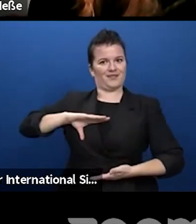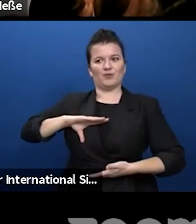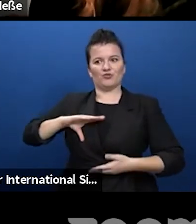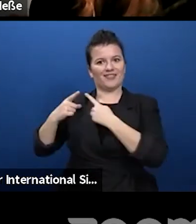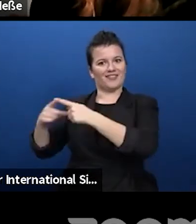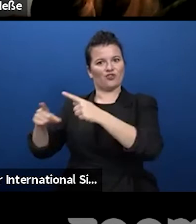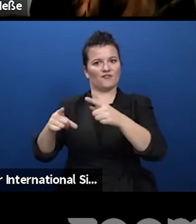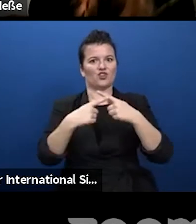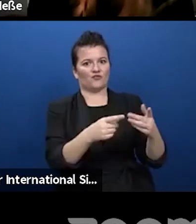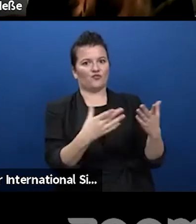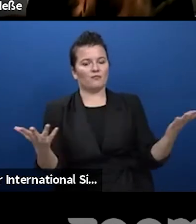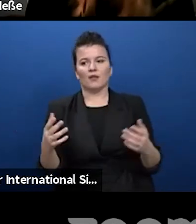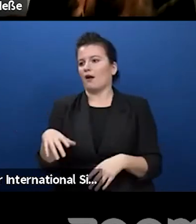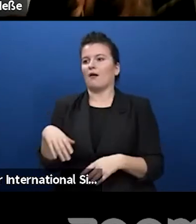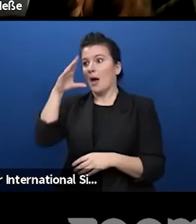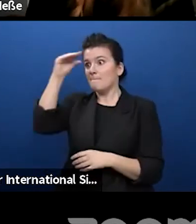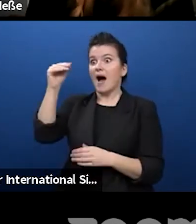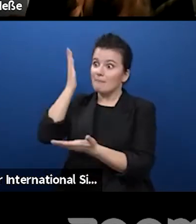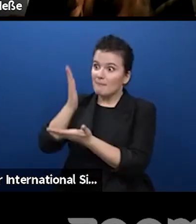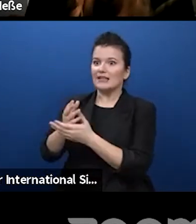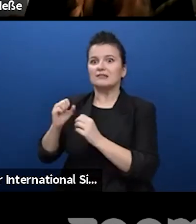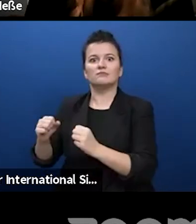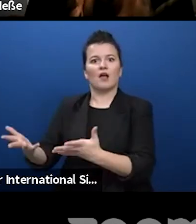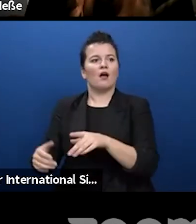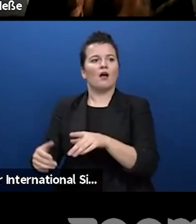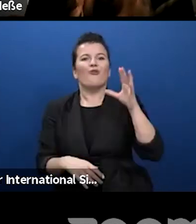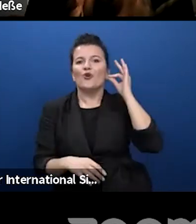men to move like how you move you know like you study something you do something and then you know